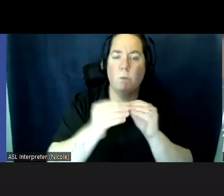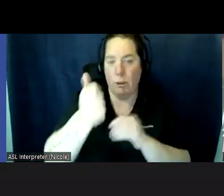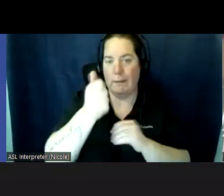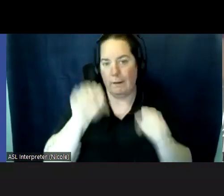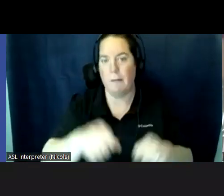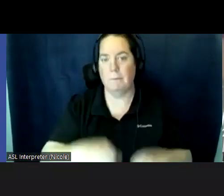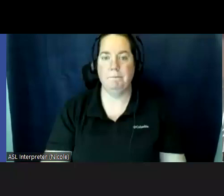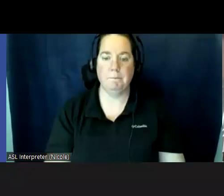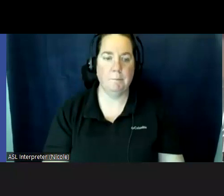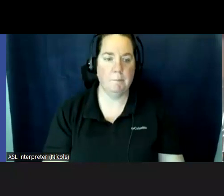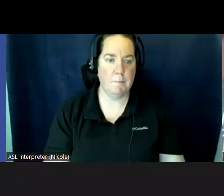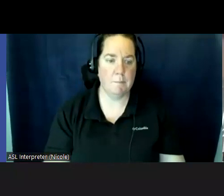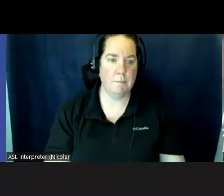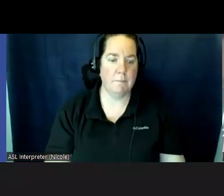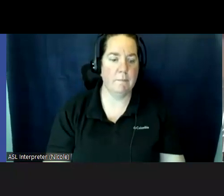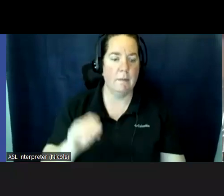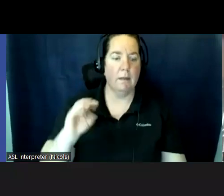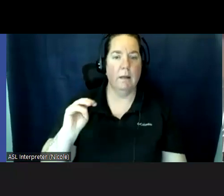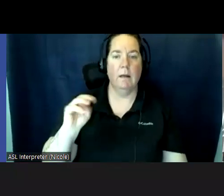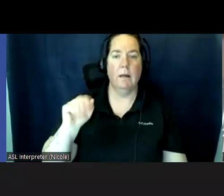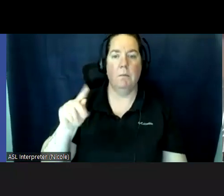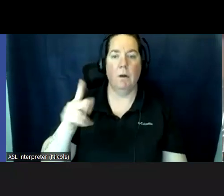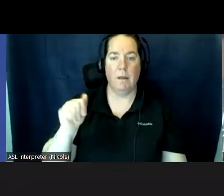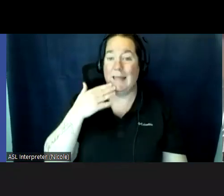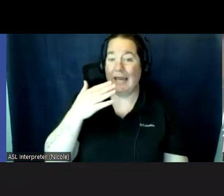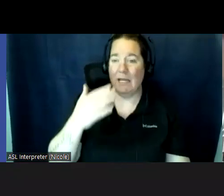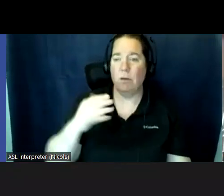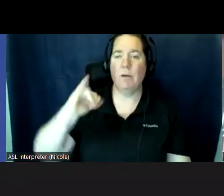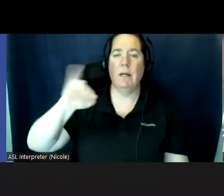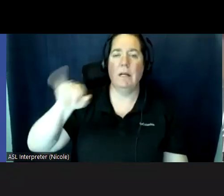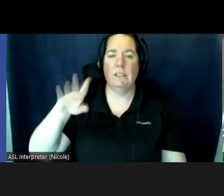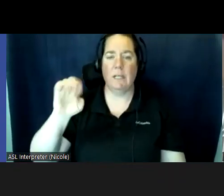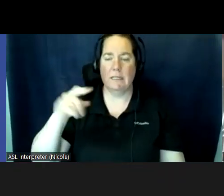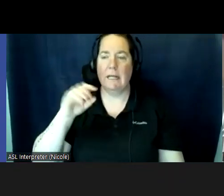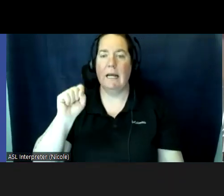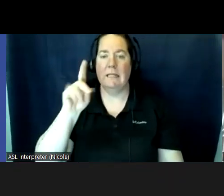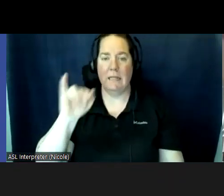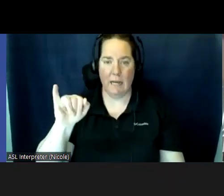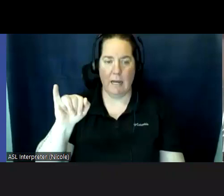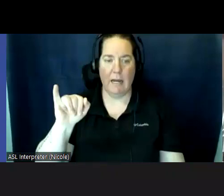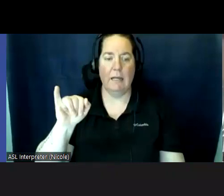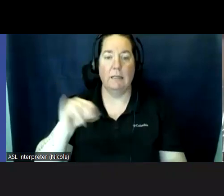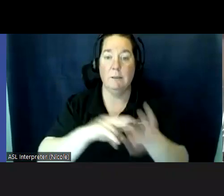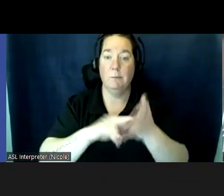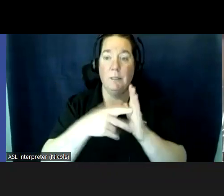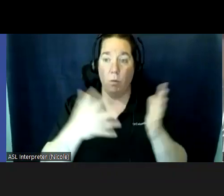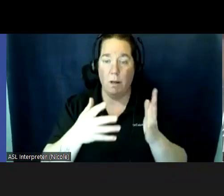Thank you and Jacqui, did put in our chat SDI is defined in the Individuals with Disabilities